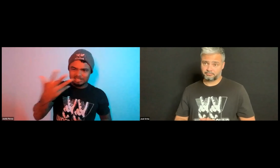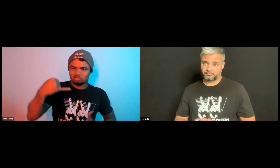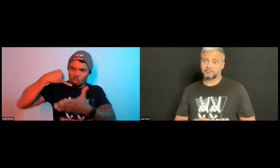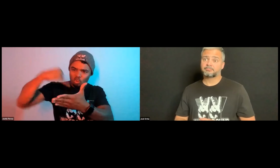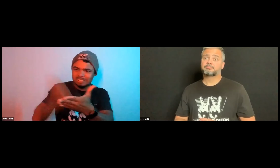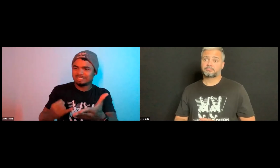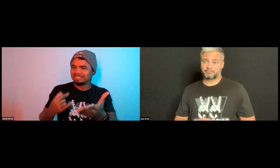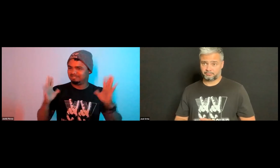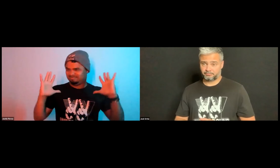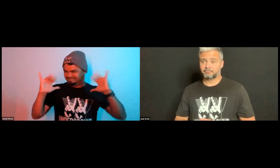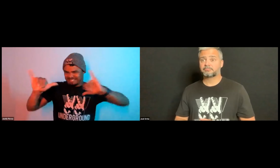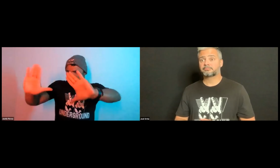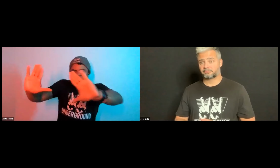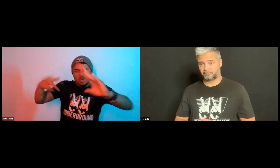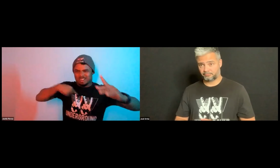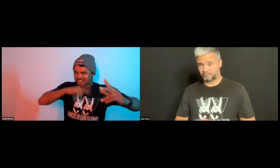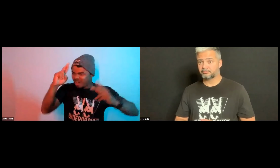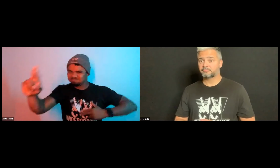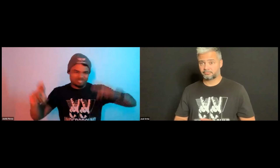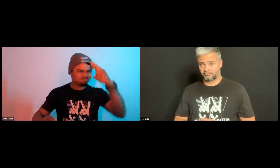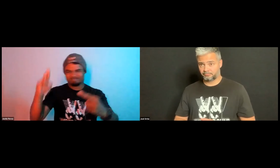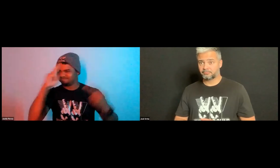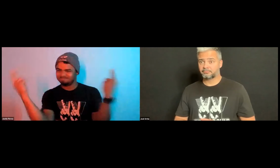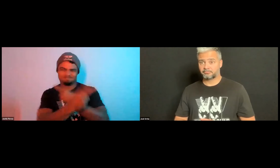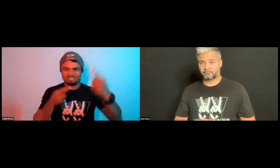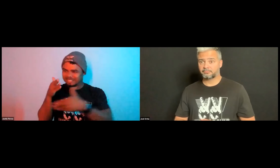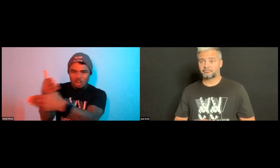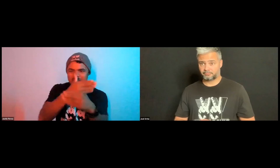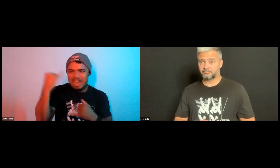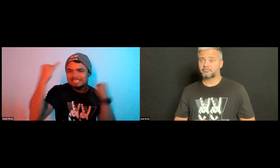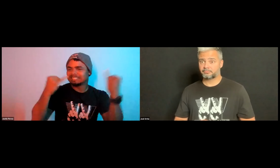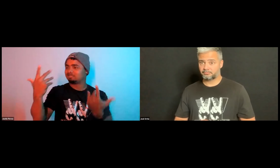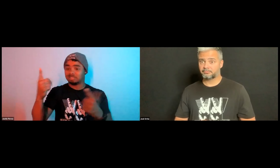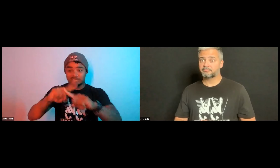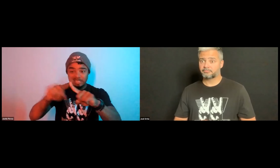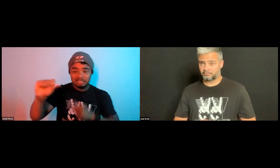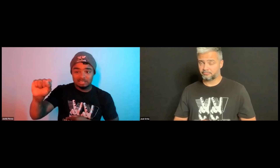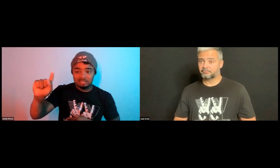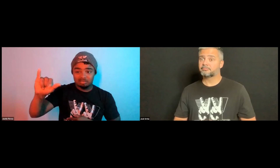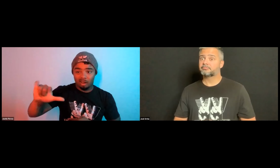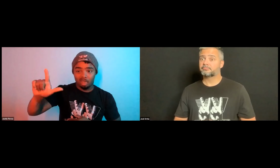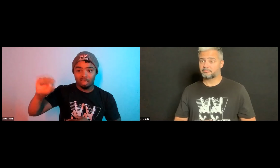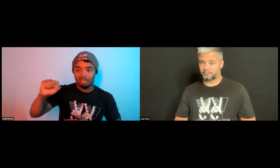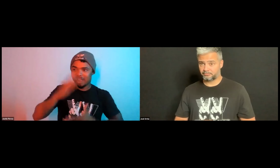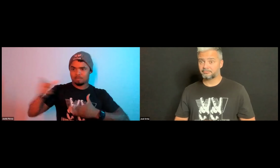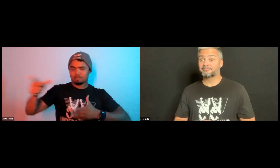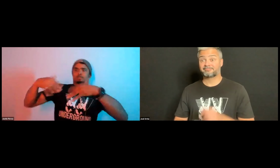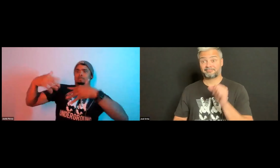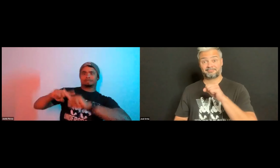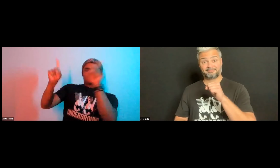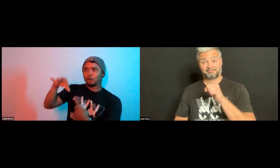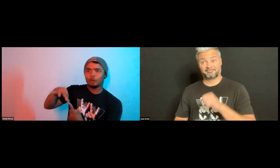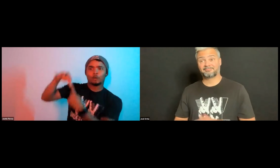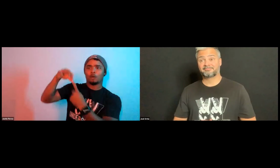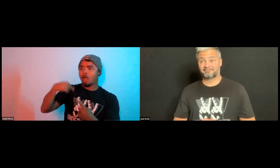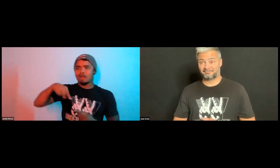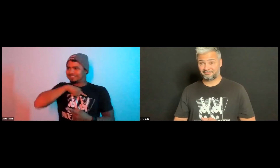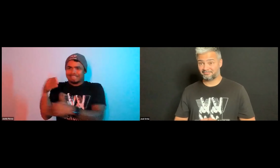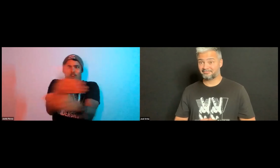There's nothing wrong. It's creativity. It's expressing yourself. So everyone can be themselves and do whatever they want to do. Show your style!